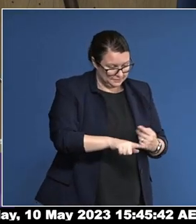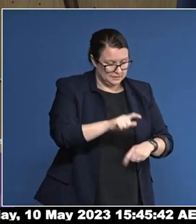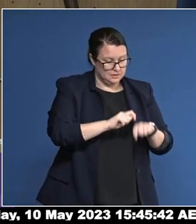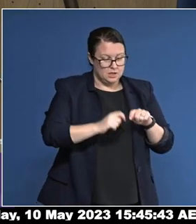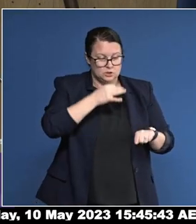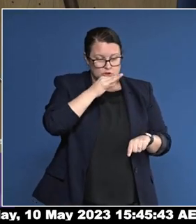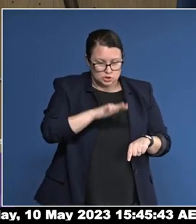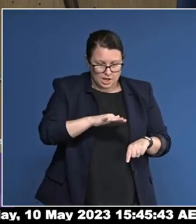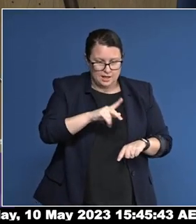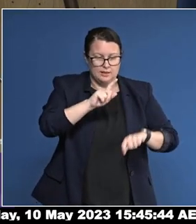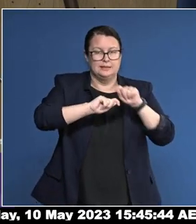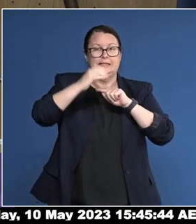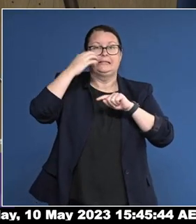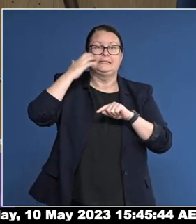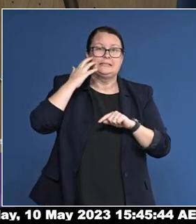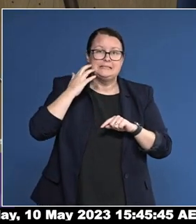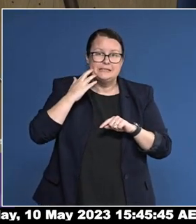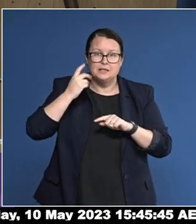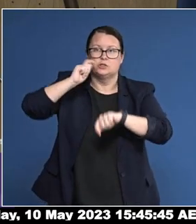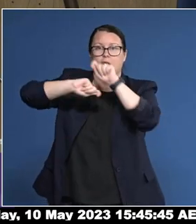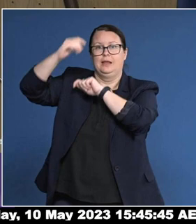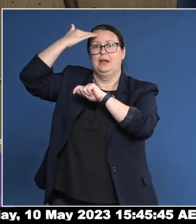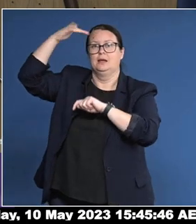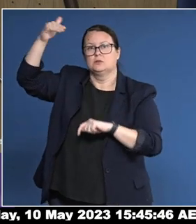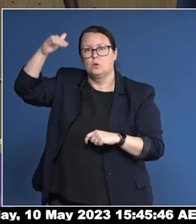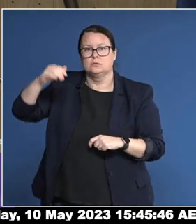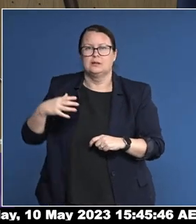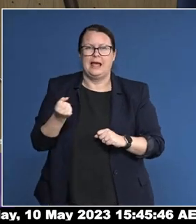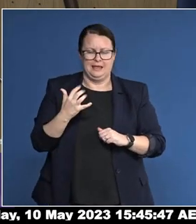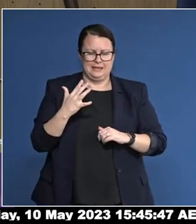young adult, and their intersecting experiences with various departments.